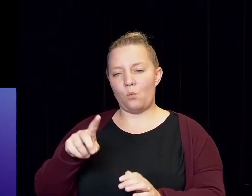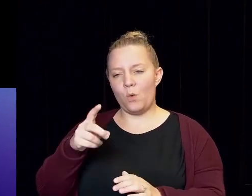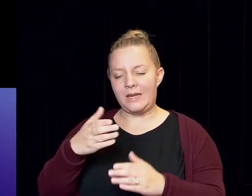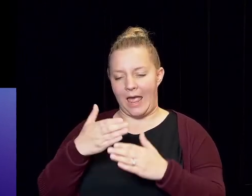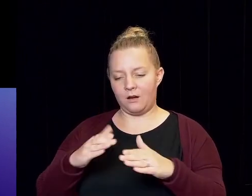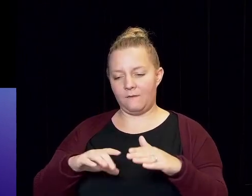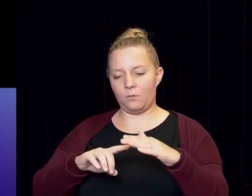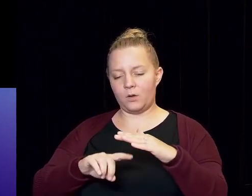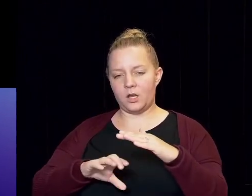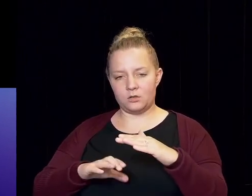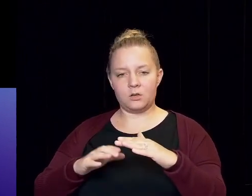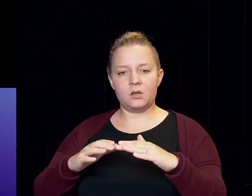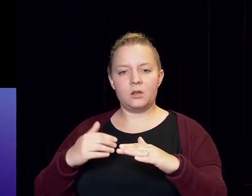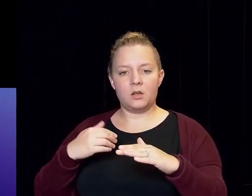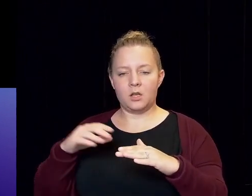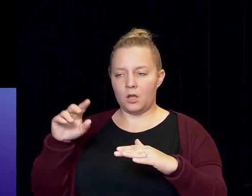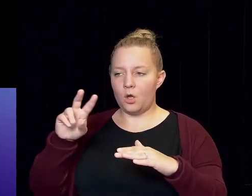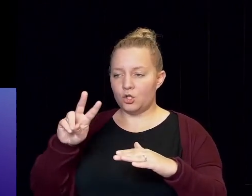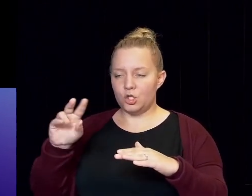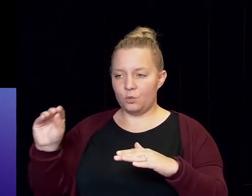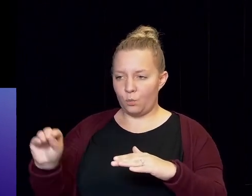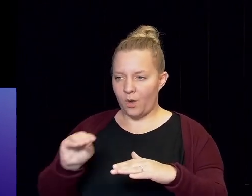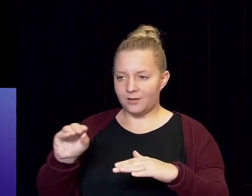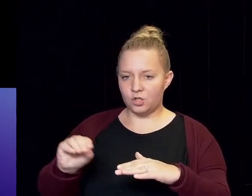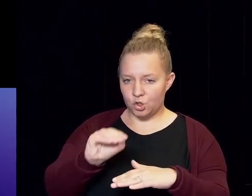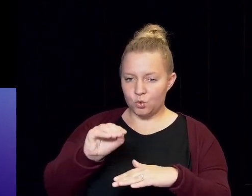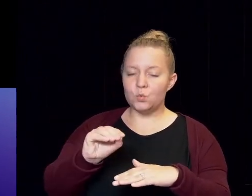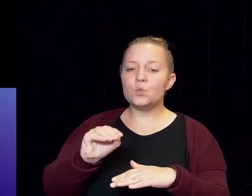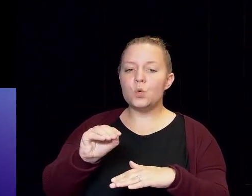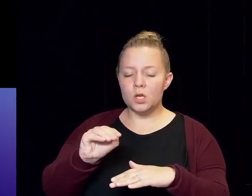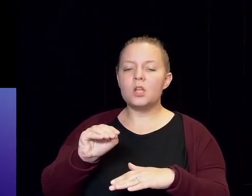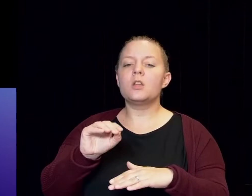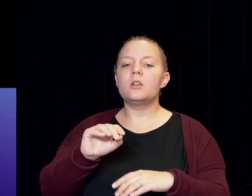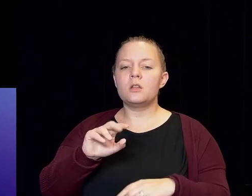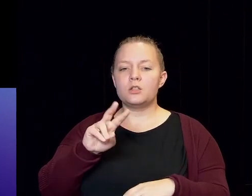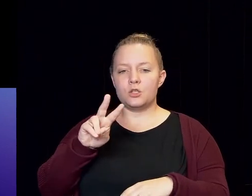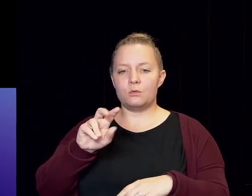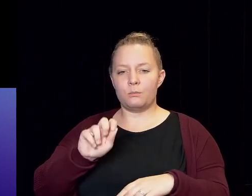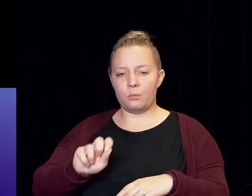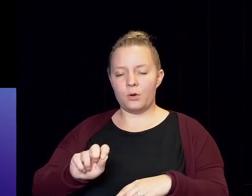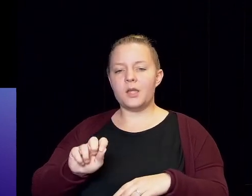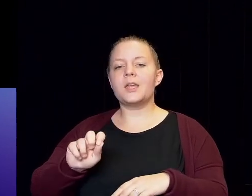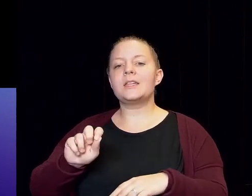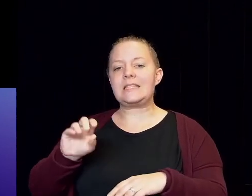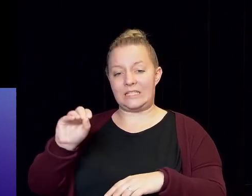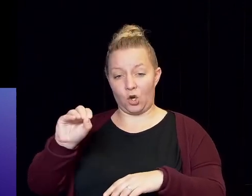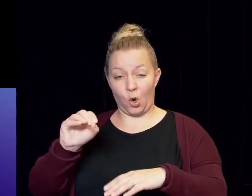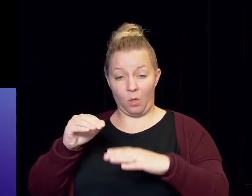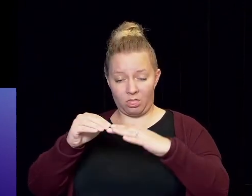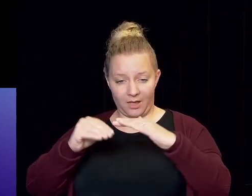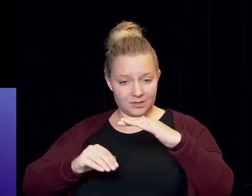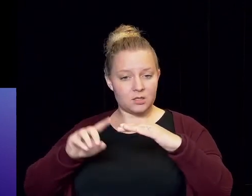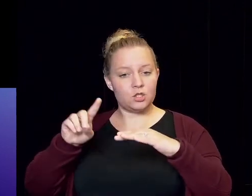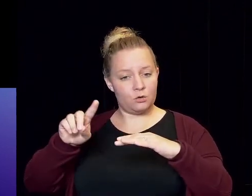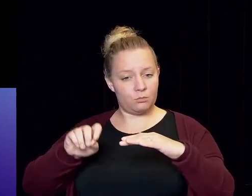You go two spaces back. That would be 2.0. So my answer should be less than 2.0, which it is.